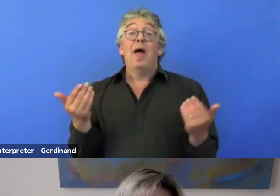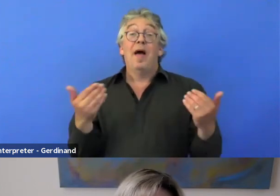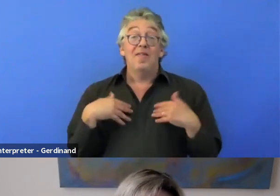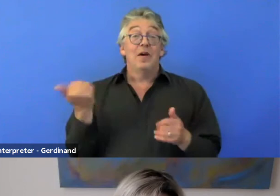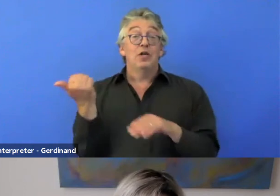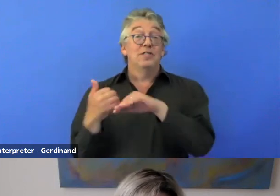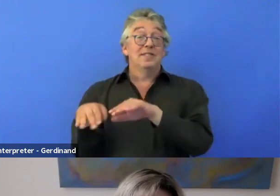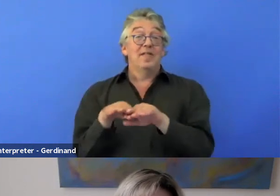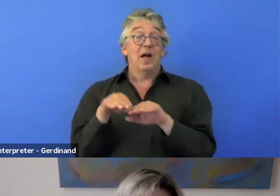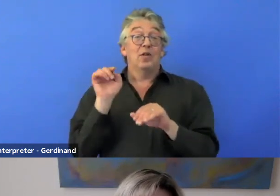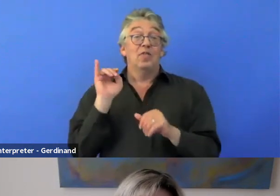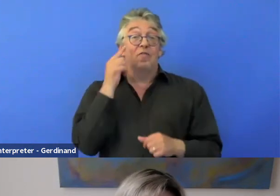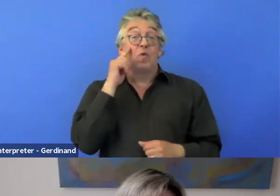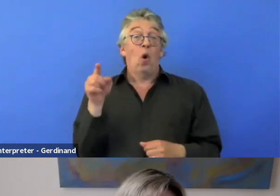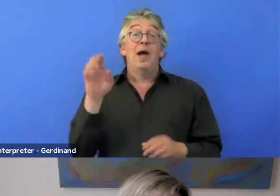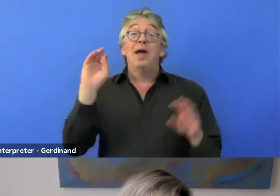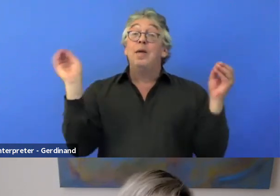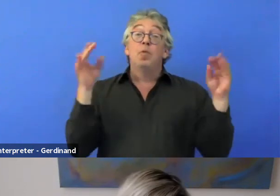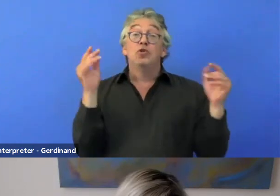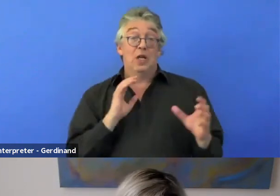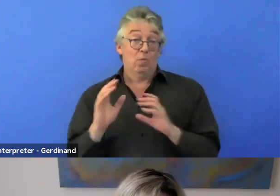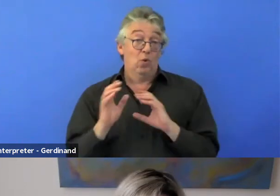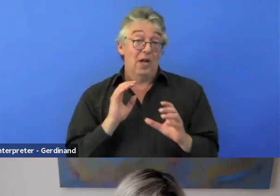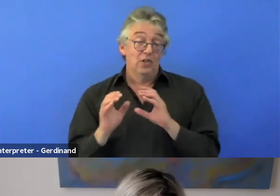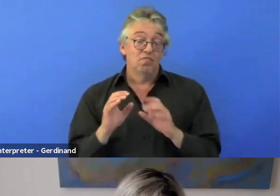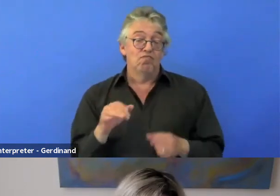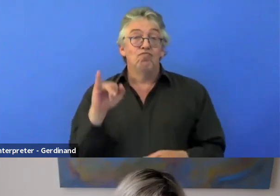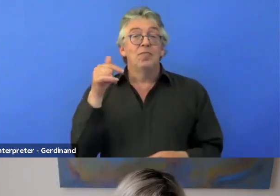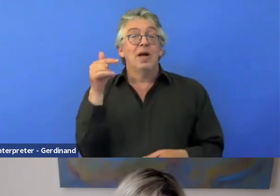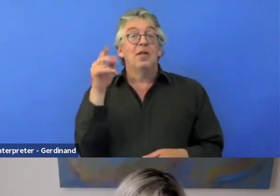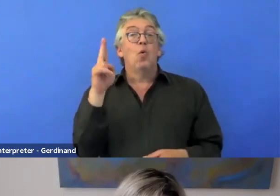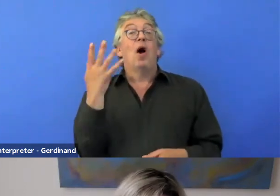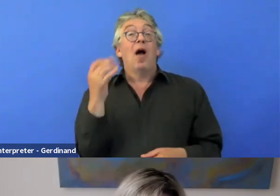ITU has a cooperation agreement if I am not mistaken,